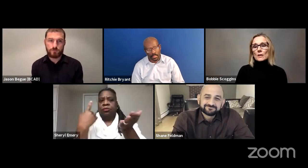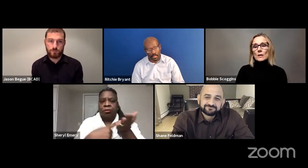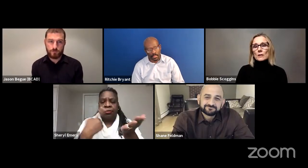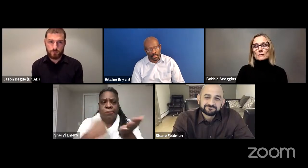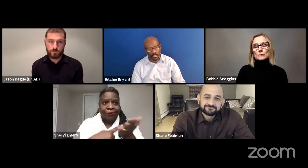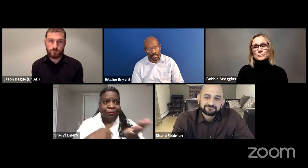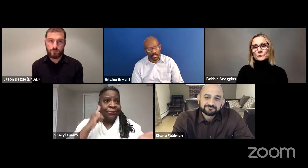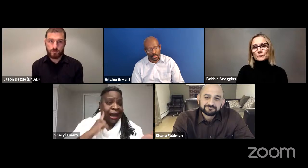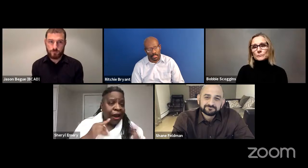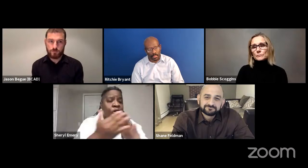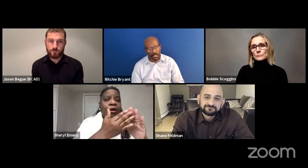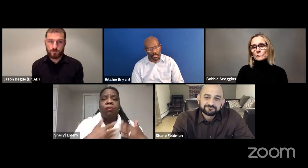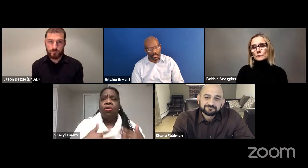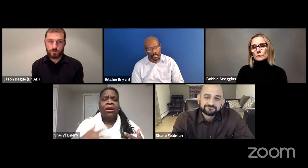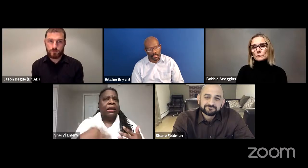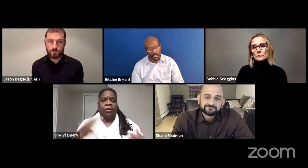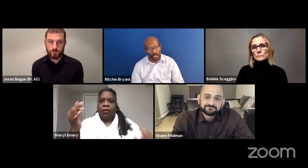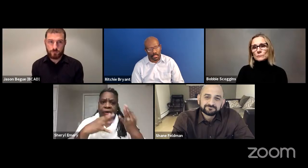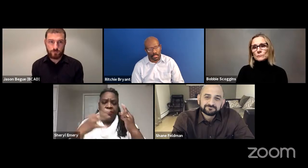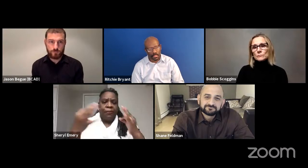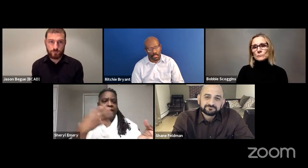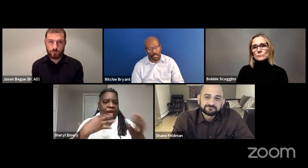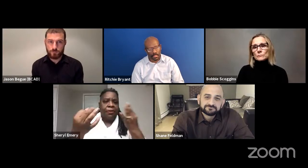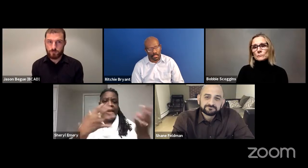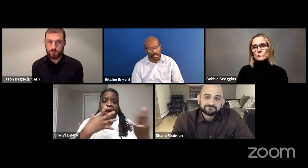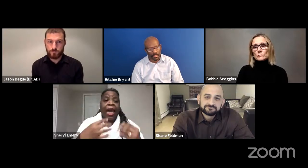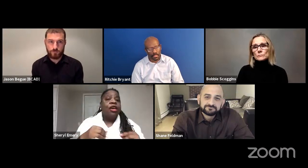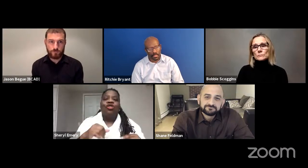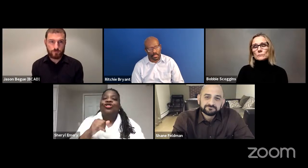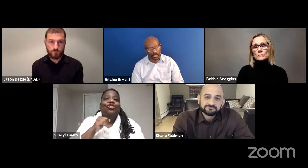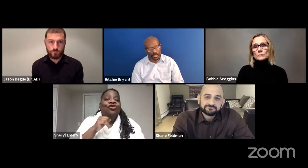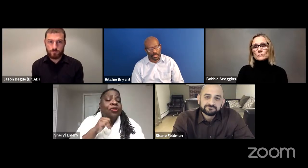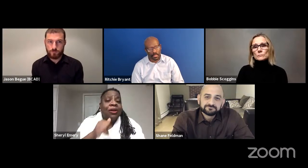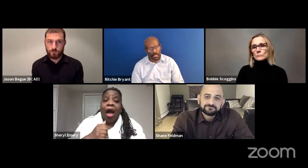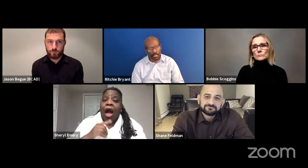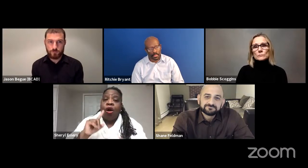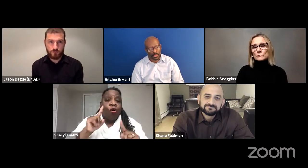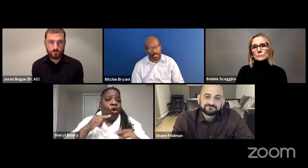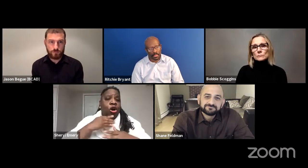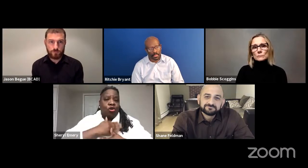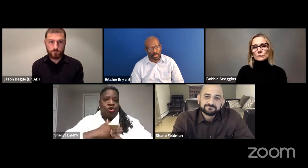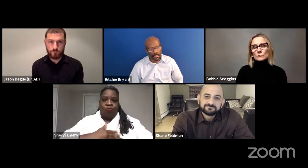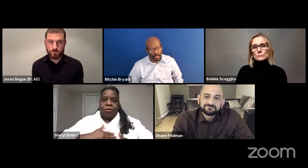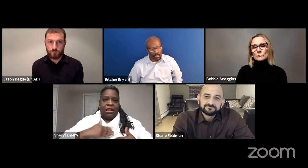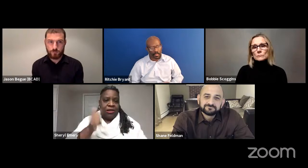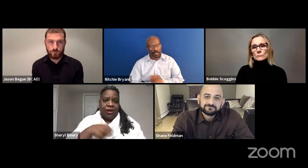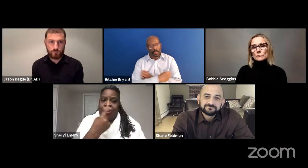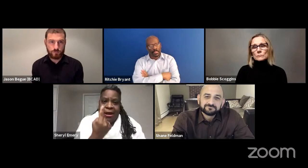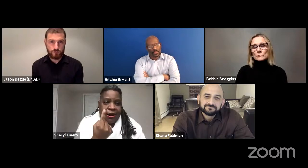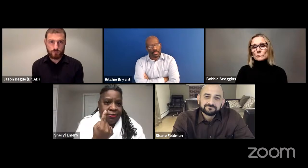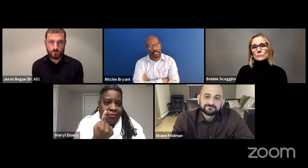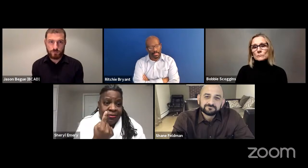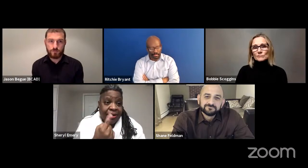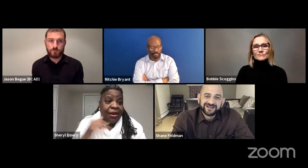relay and agencies and the Deaf community. And I got a lot of feedback at that time.